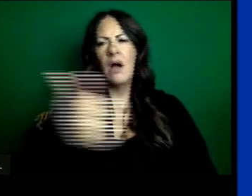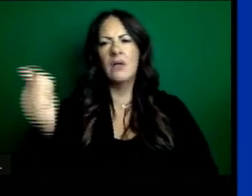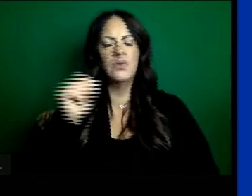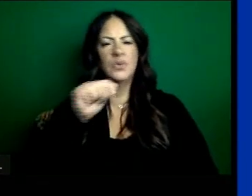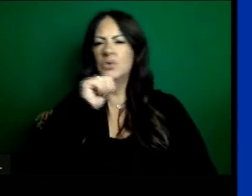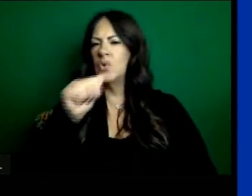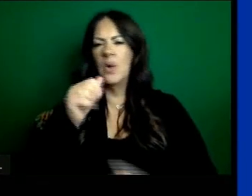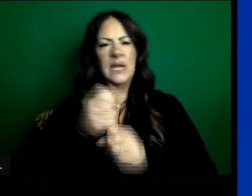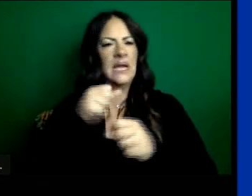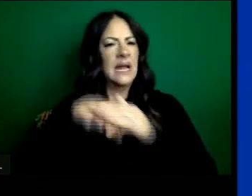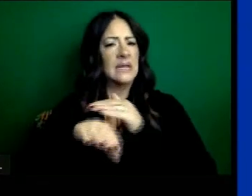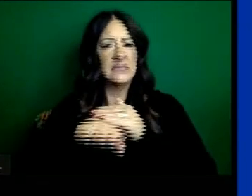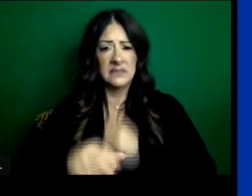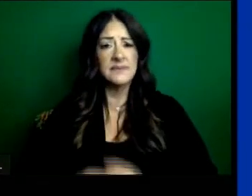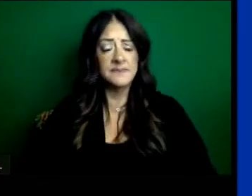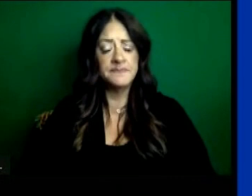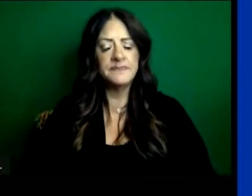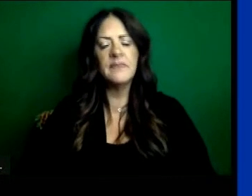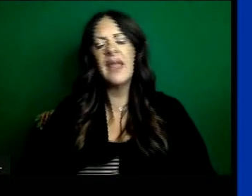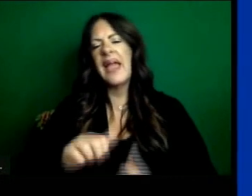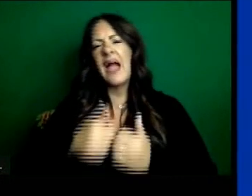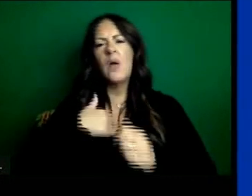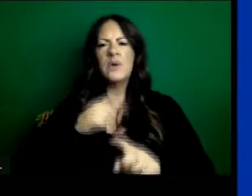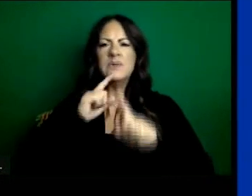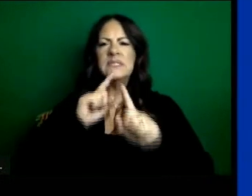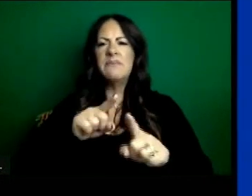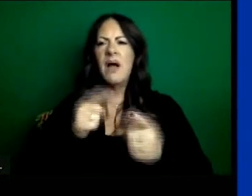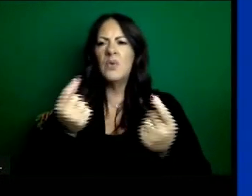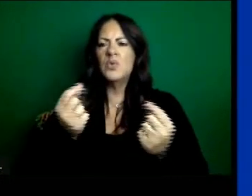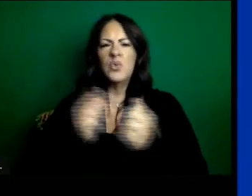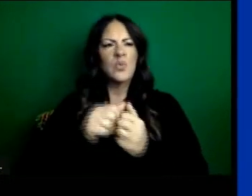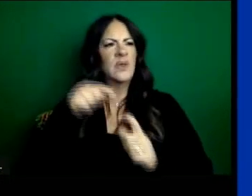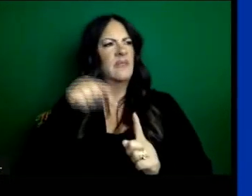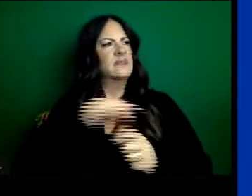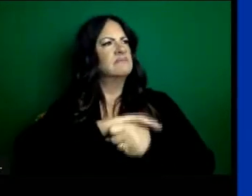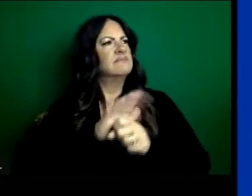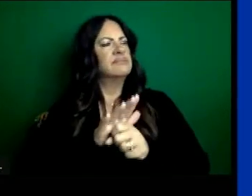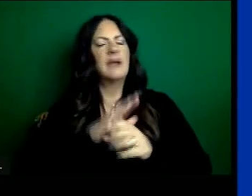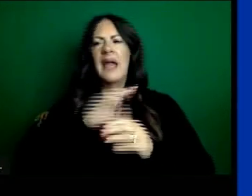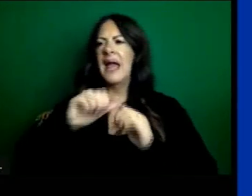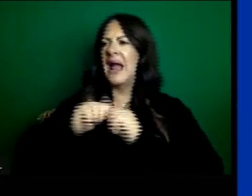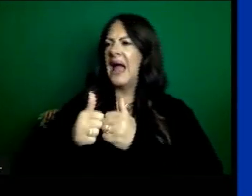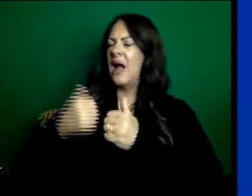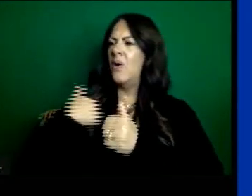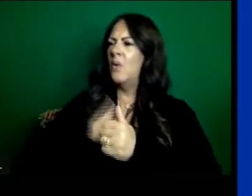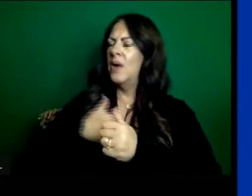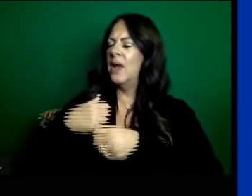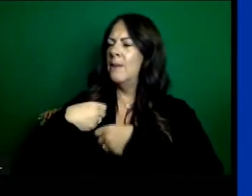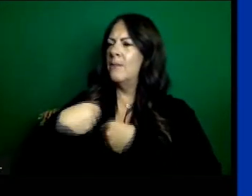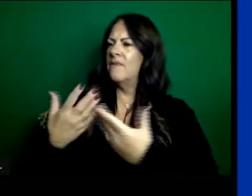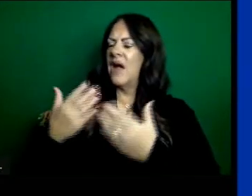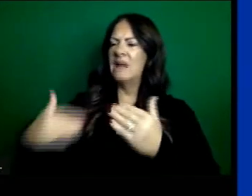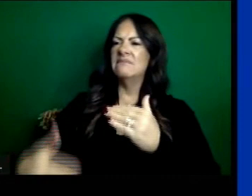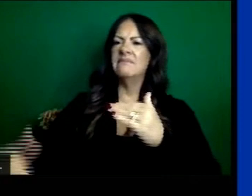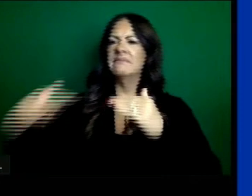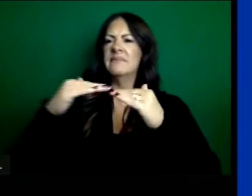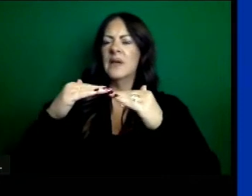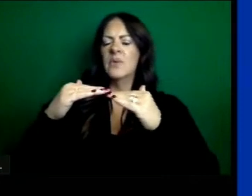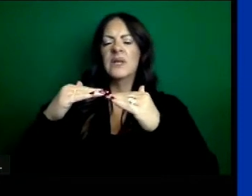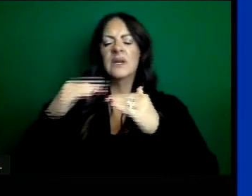HAND IN HELPING US GET THERE. IT CONTINUES TO BE ONE OF THE KEY EFFORTS AROUND THE ENTIRE PANDEMIC RESPONSE BUT ALSO WITH